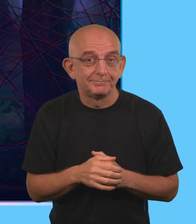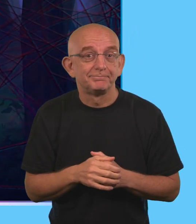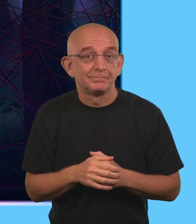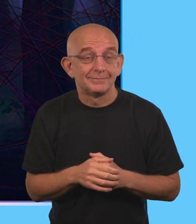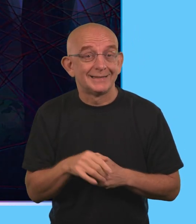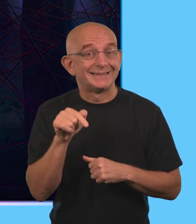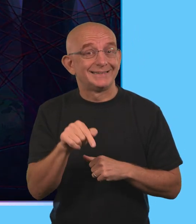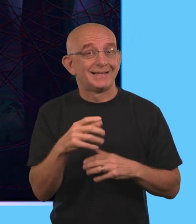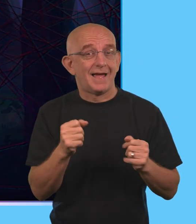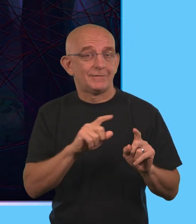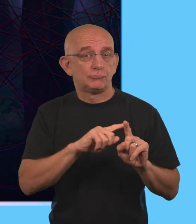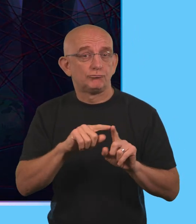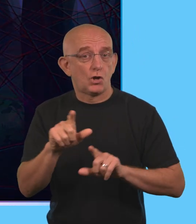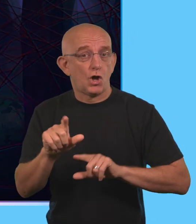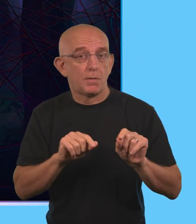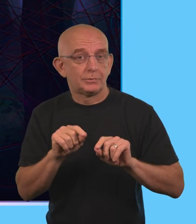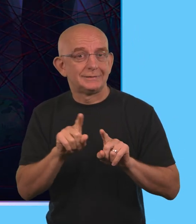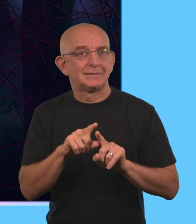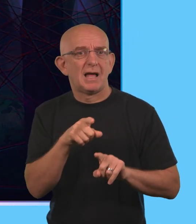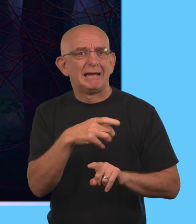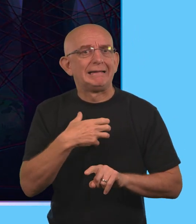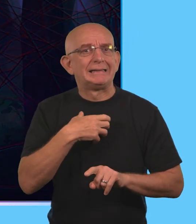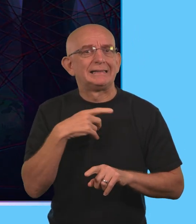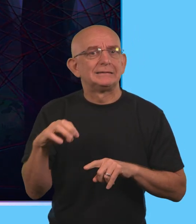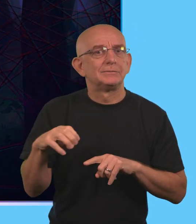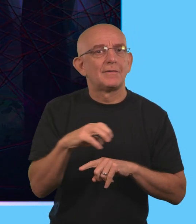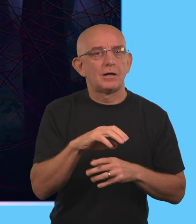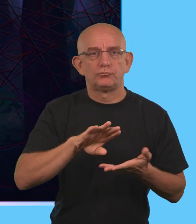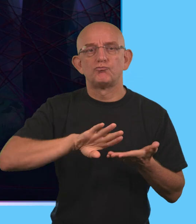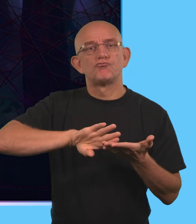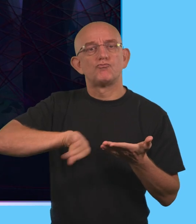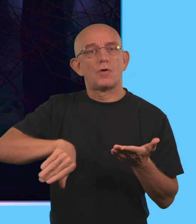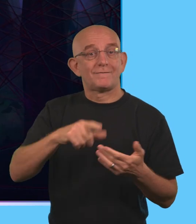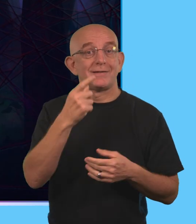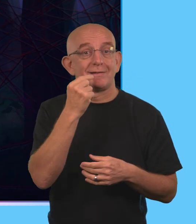Heartspell also has more specific options like Arachnophobia mode, and the team is